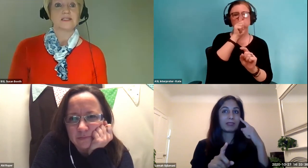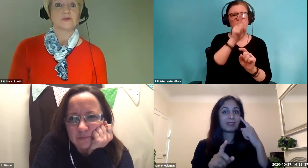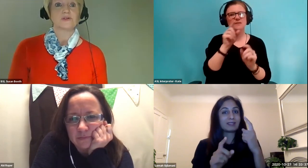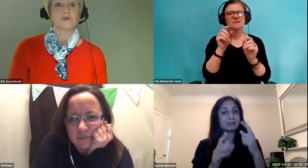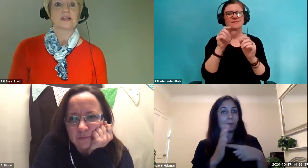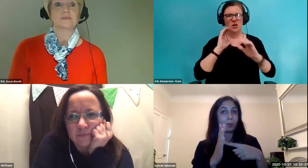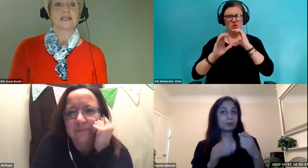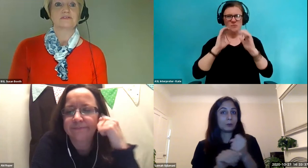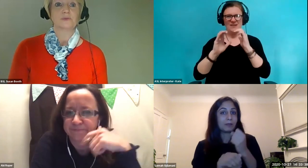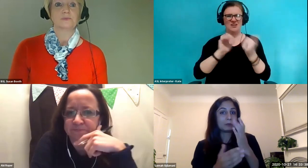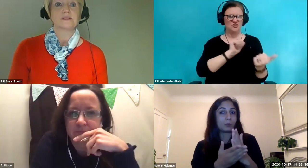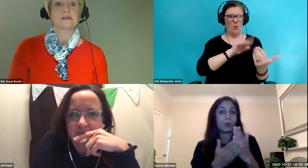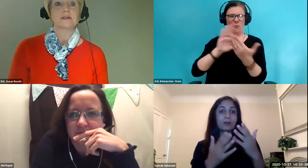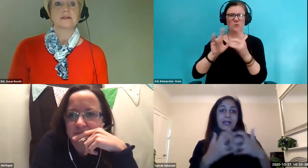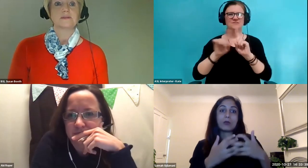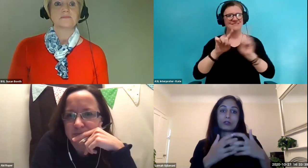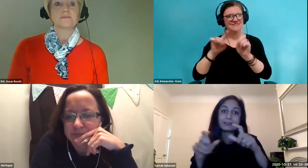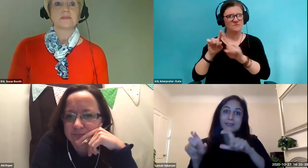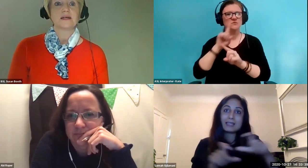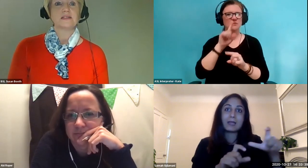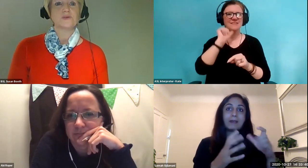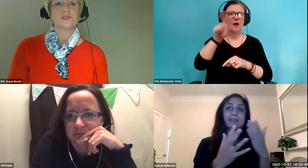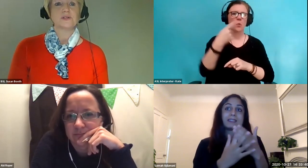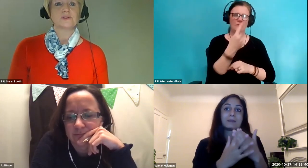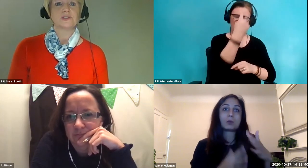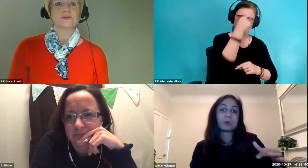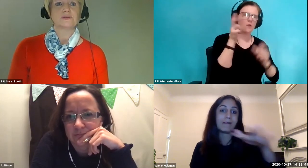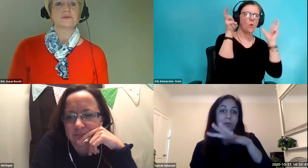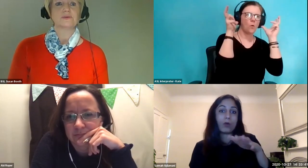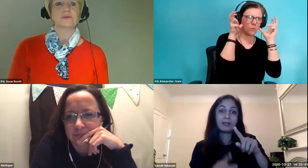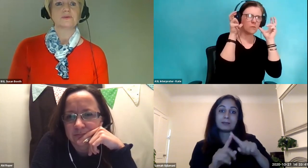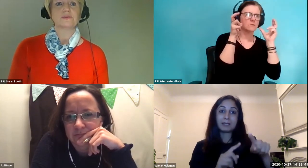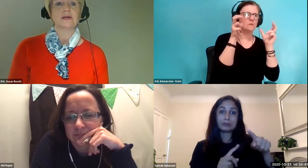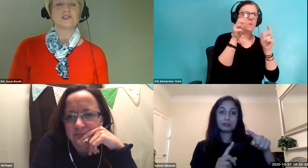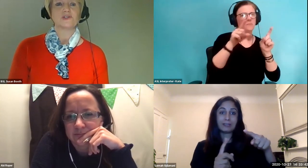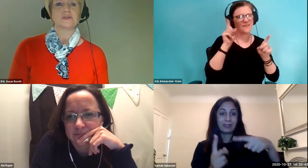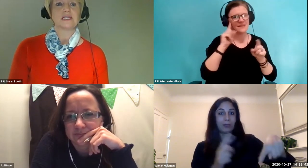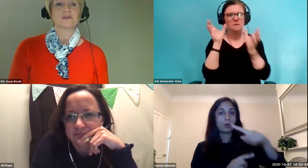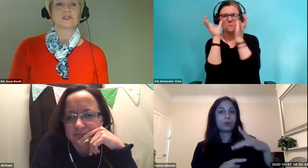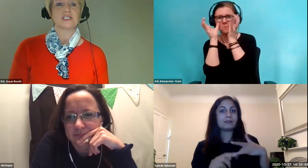on those online platforms I think it's also to ensure that technology